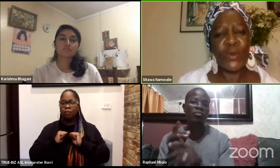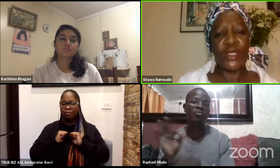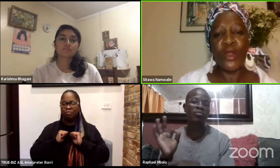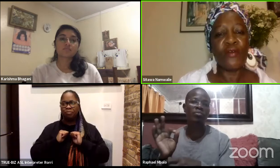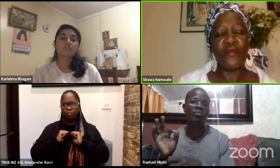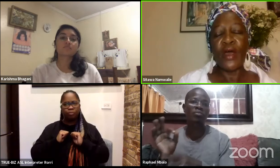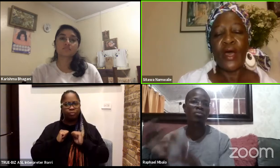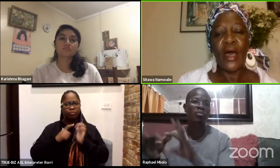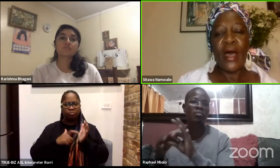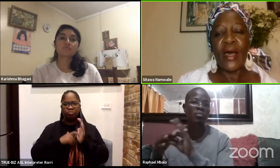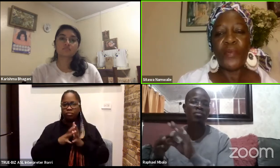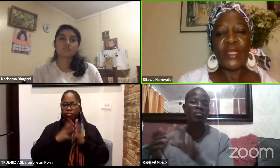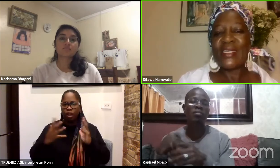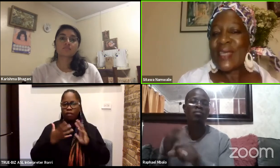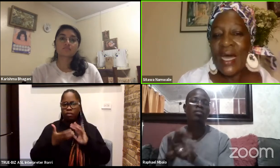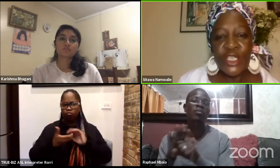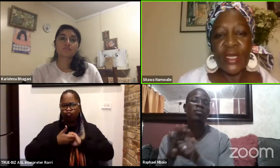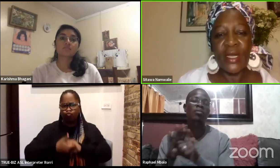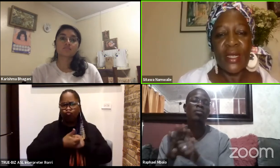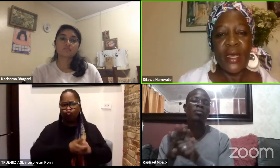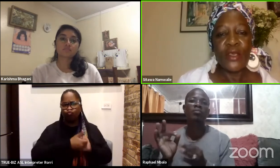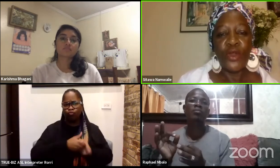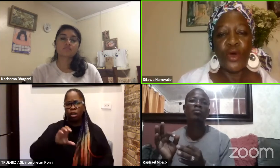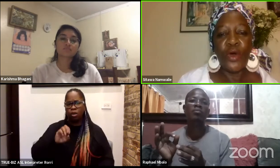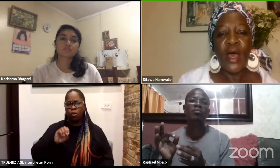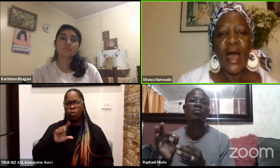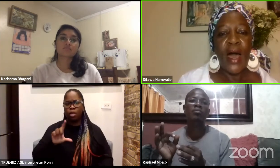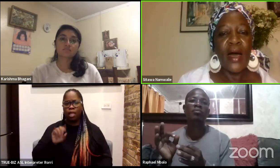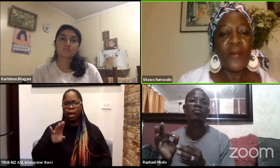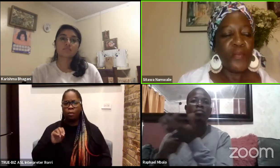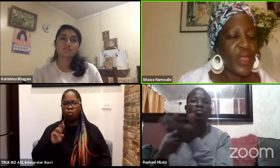there was a lot of discussion and one of the things